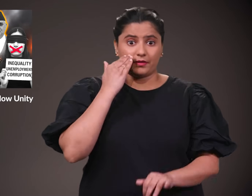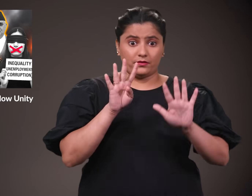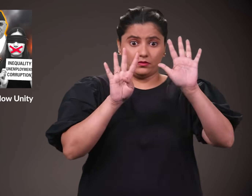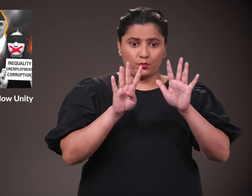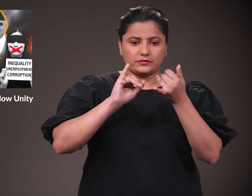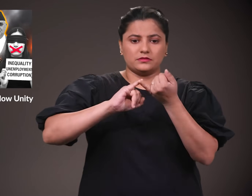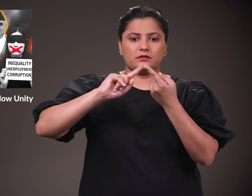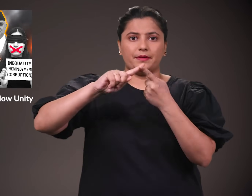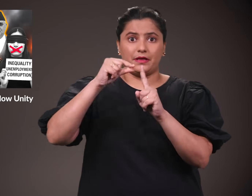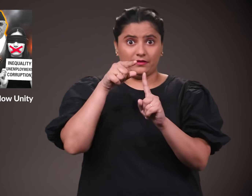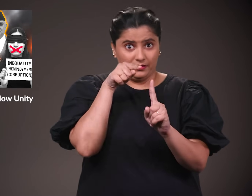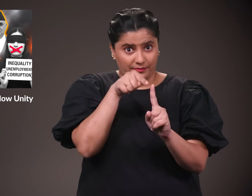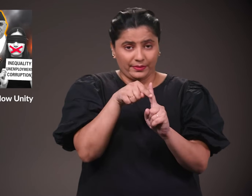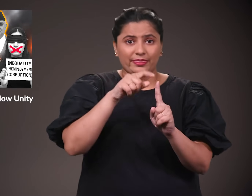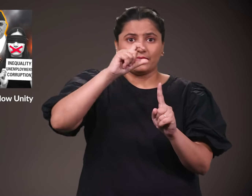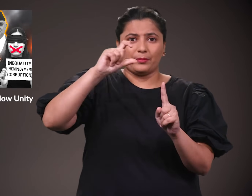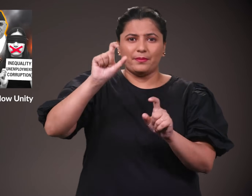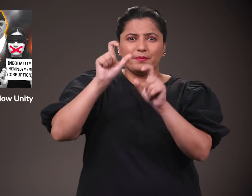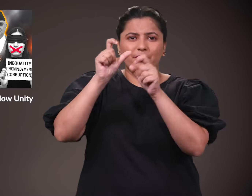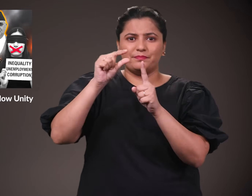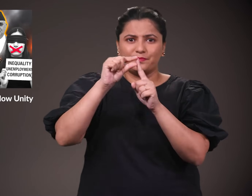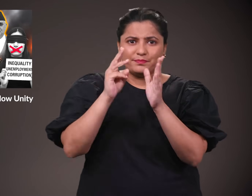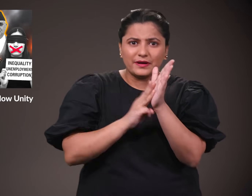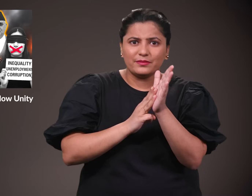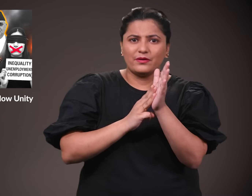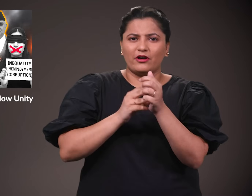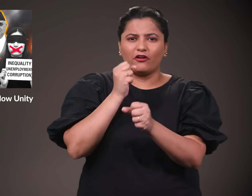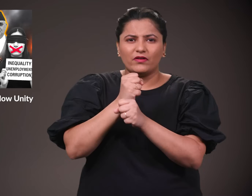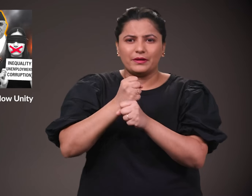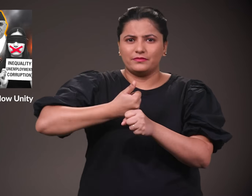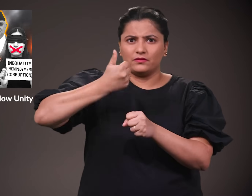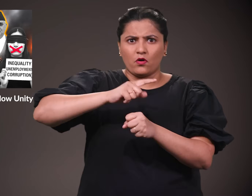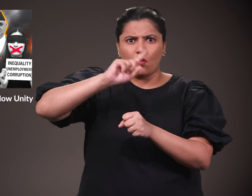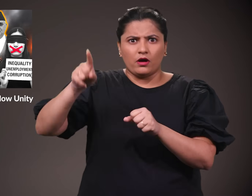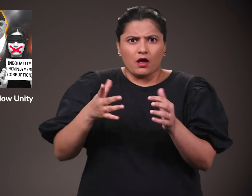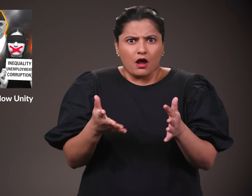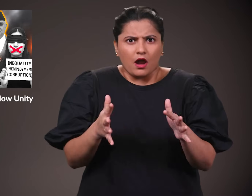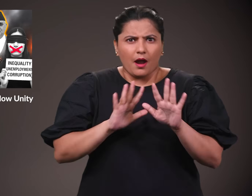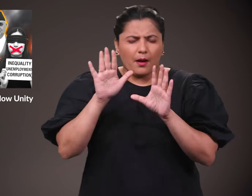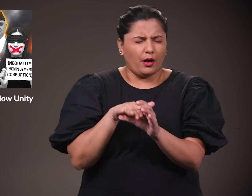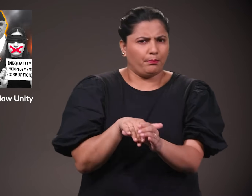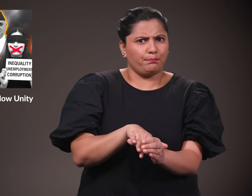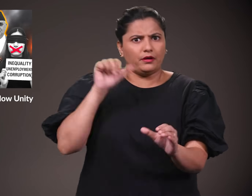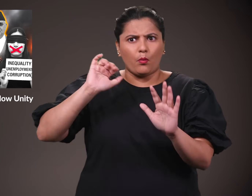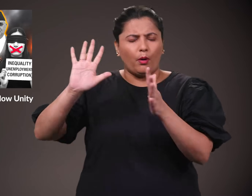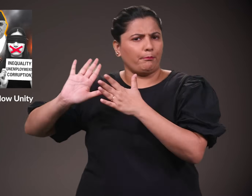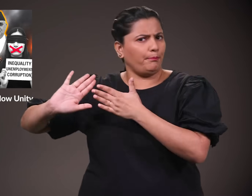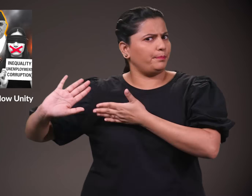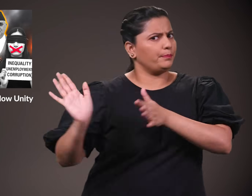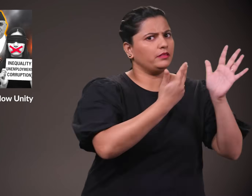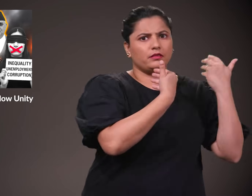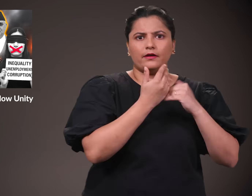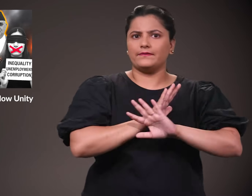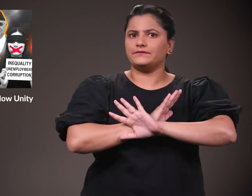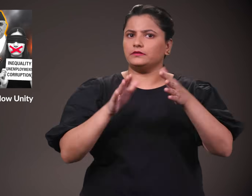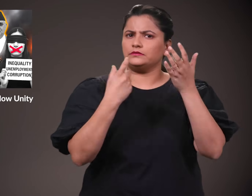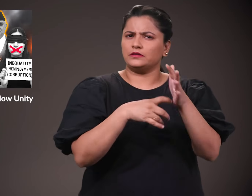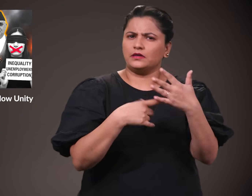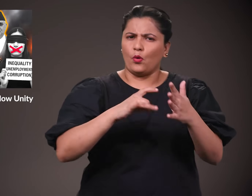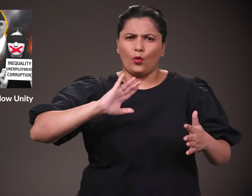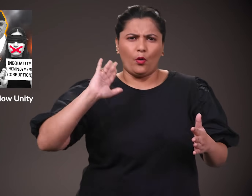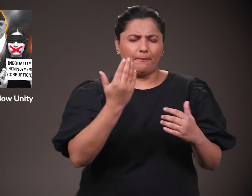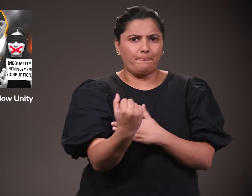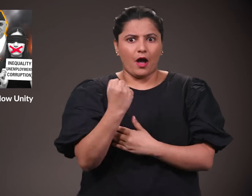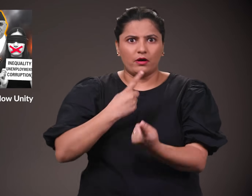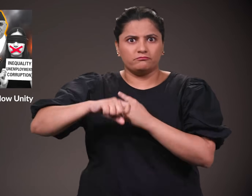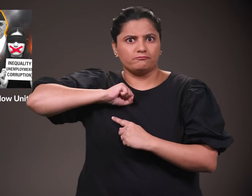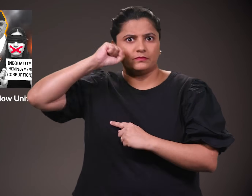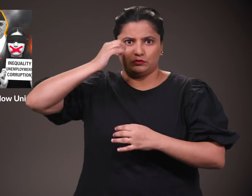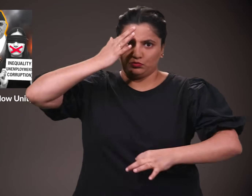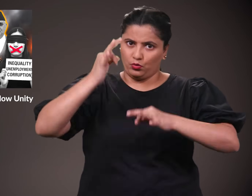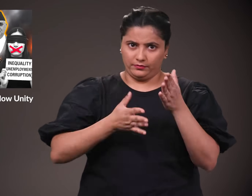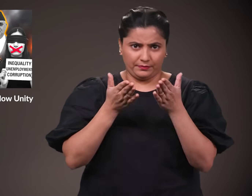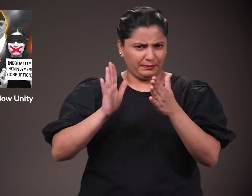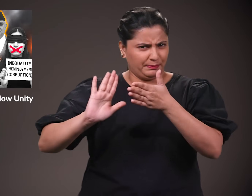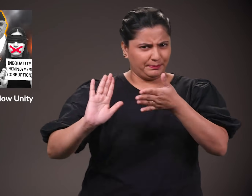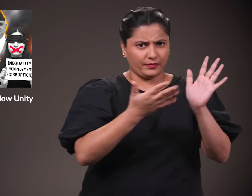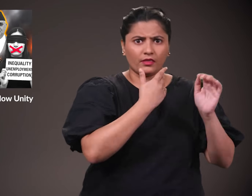By 9 September, Nepal government officials and Prime Minister Oli resigned.